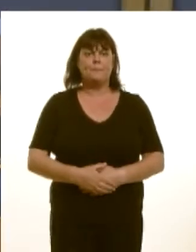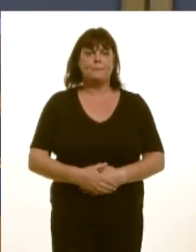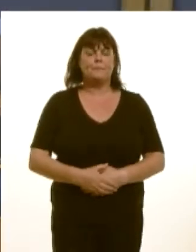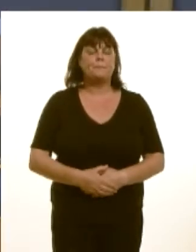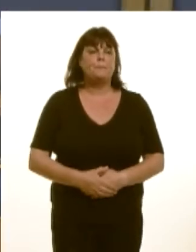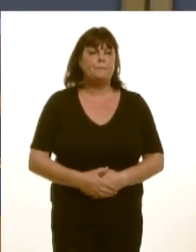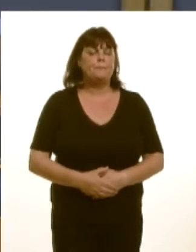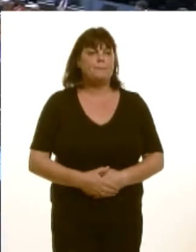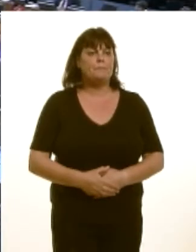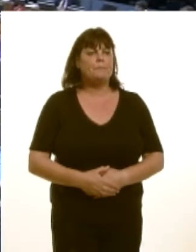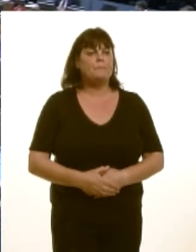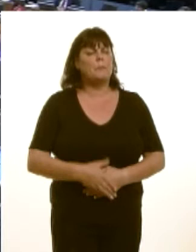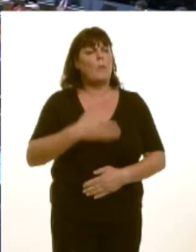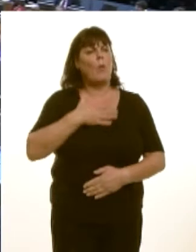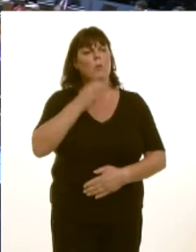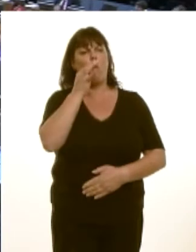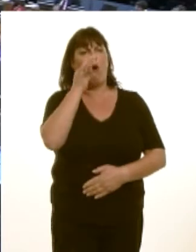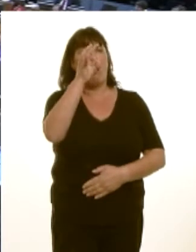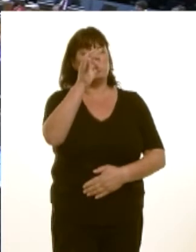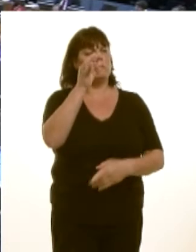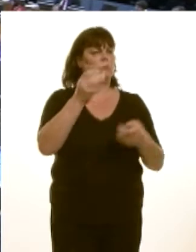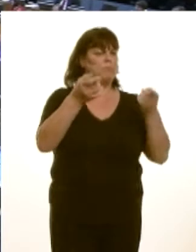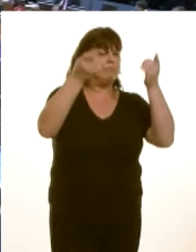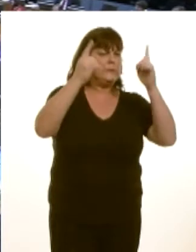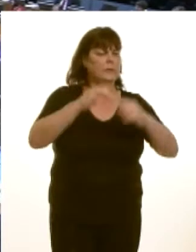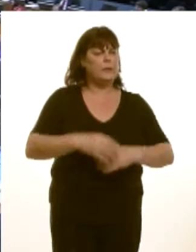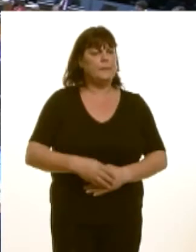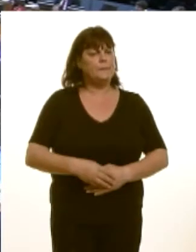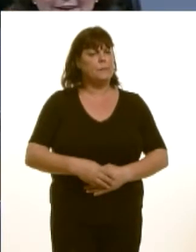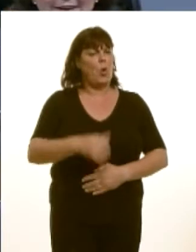Davies: First Minister, I know that the announcement on the budget is subject to various votes